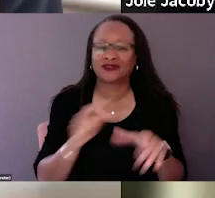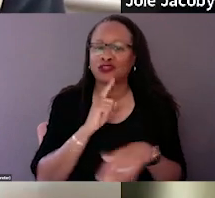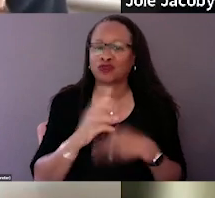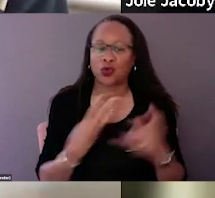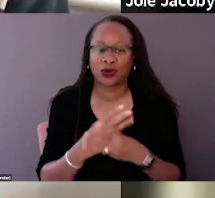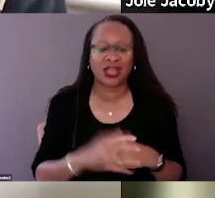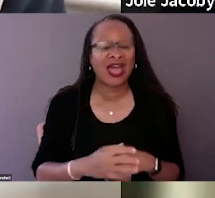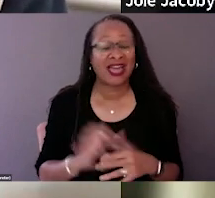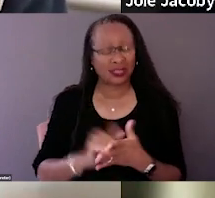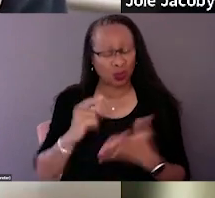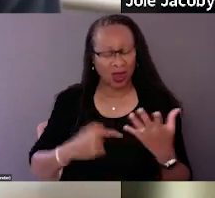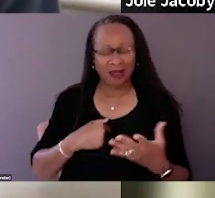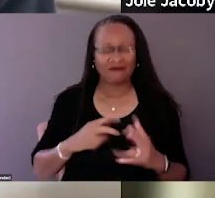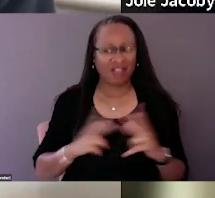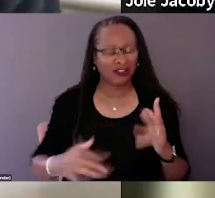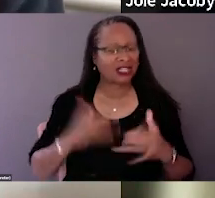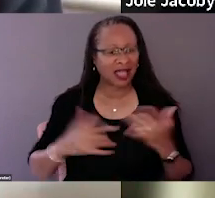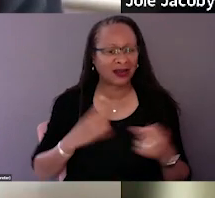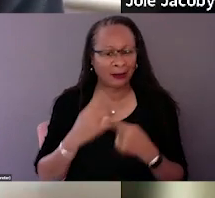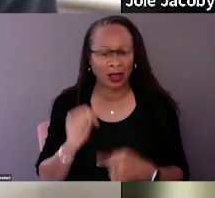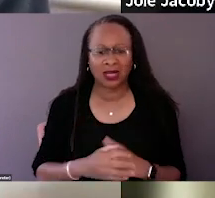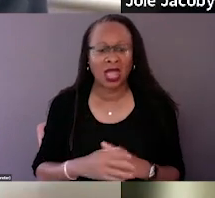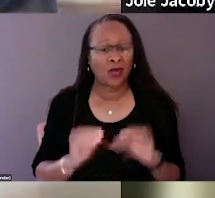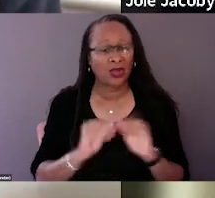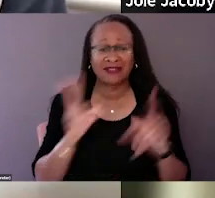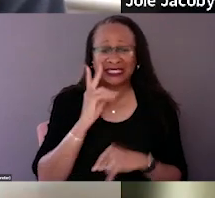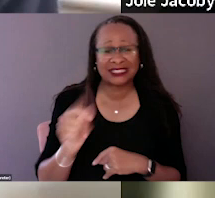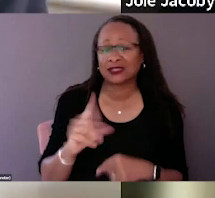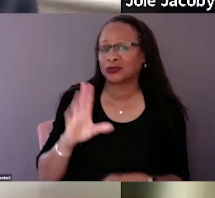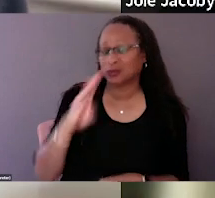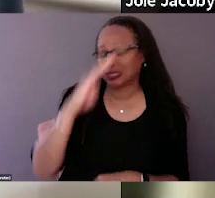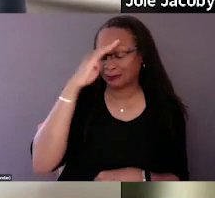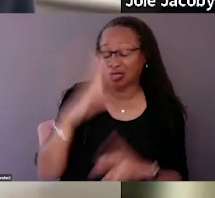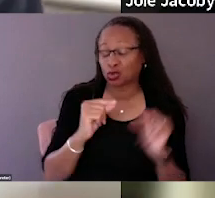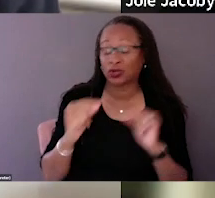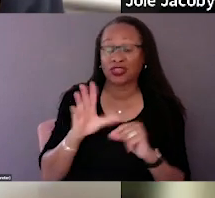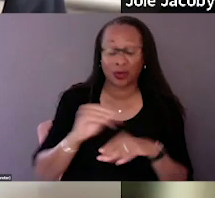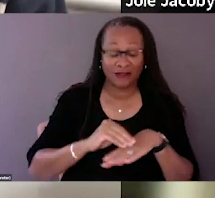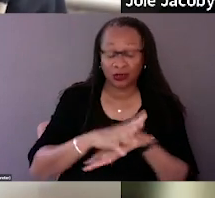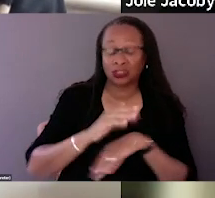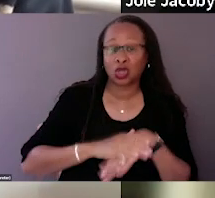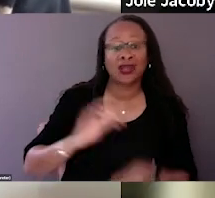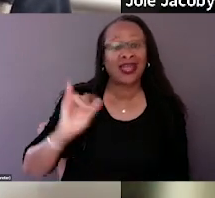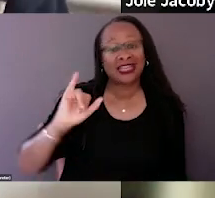is you obviously see, we talk about this in the doc, of seeing Black Twitter's influence on Instagram or TikTok. But I think more importantly,